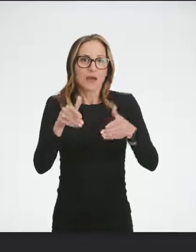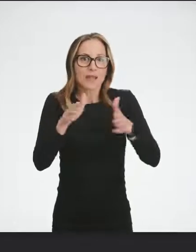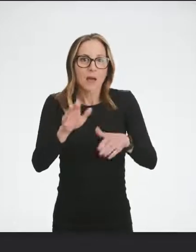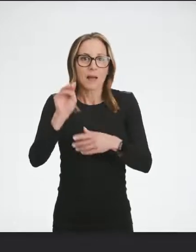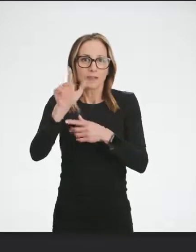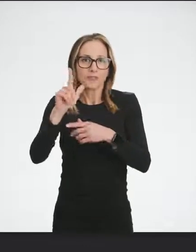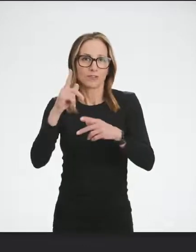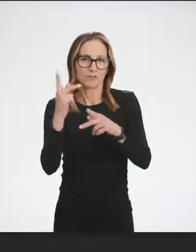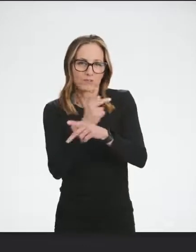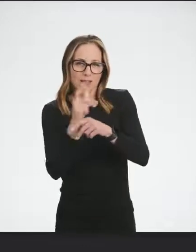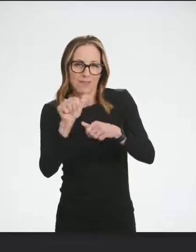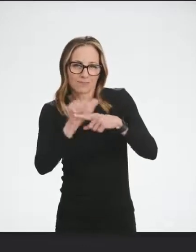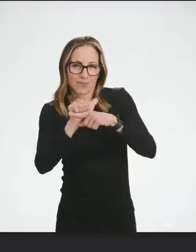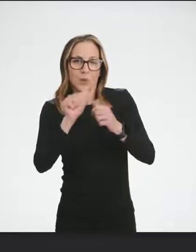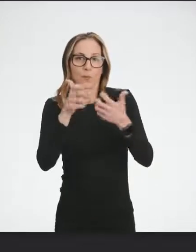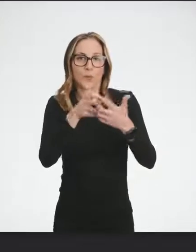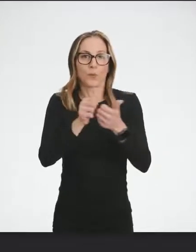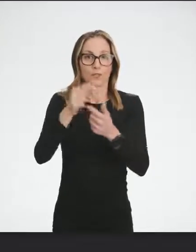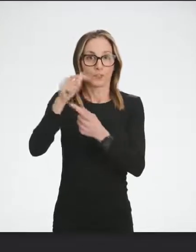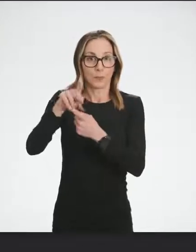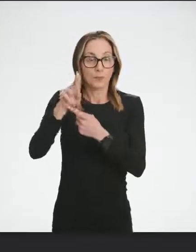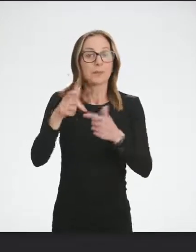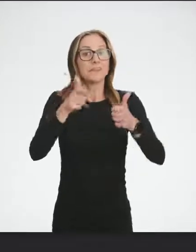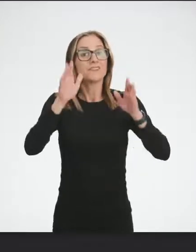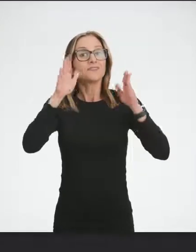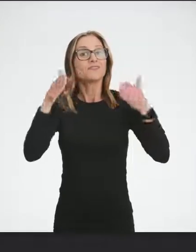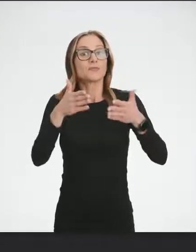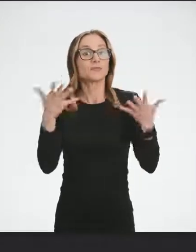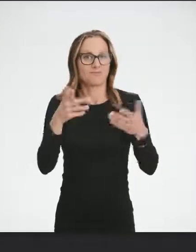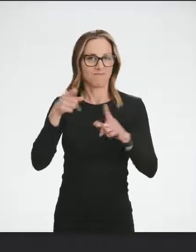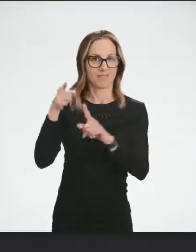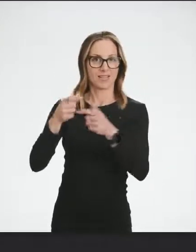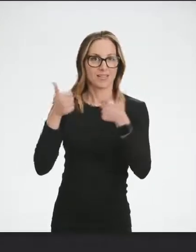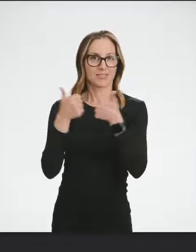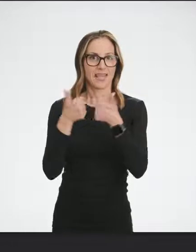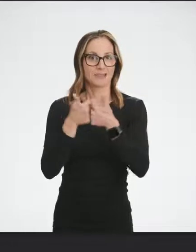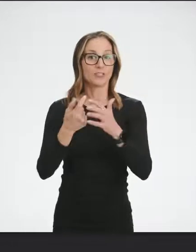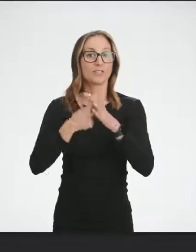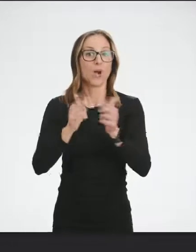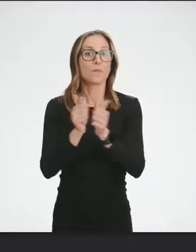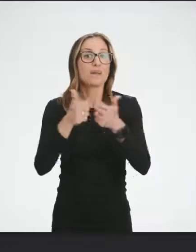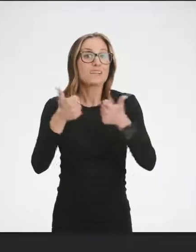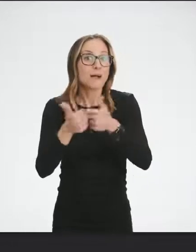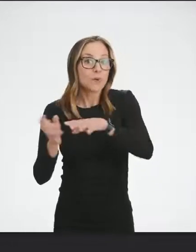And the biggest focus area is on gaming, starting with game loading, a key element to the gaming